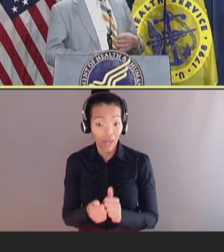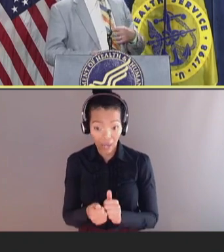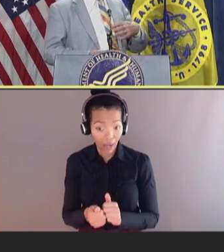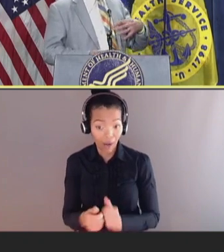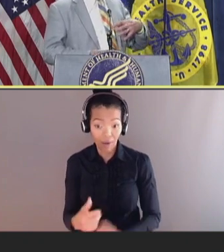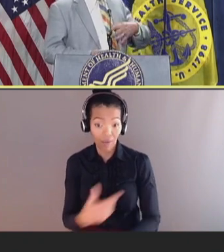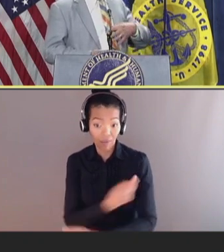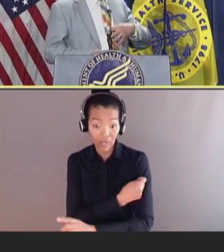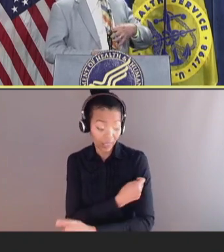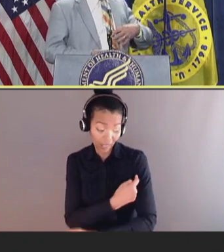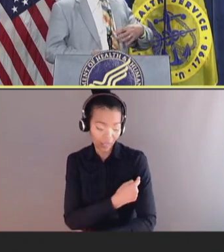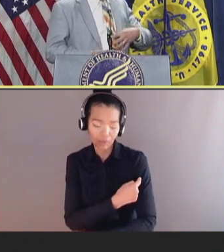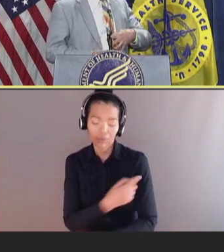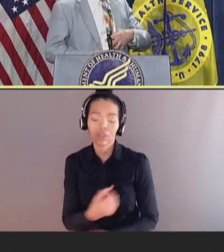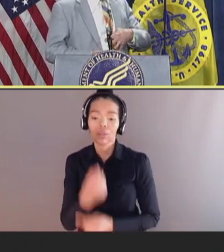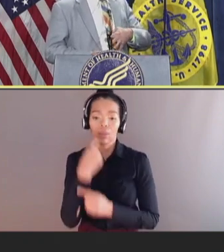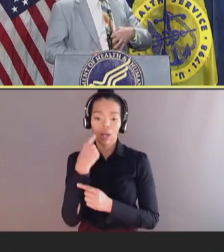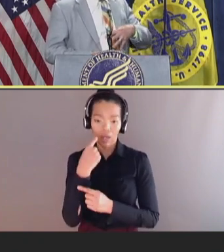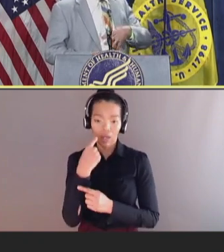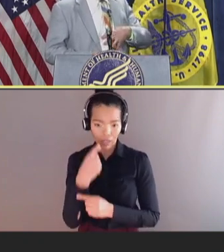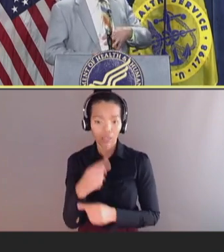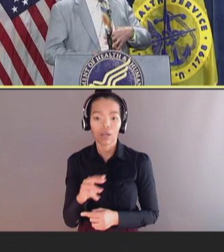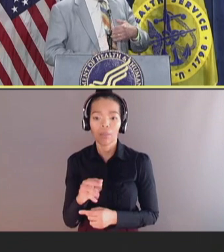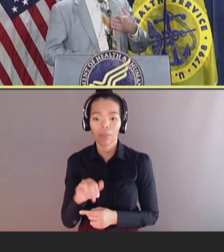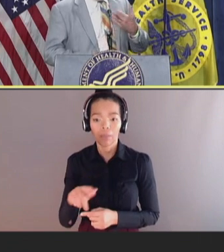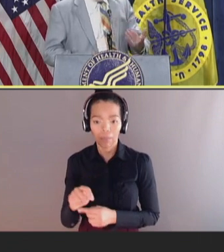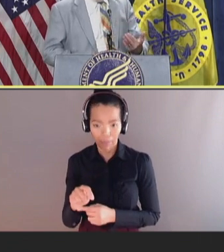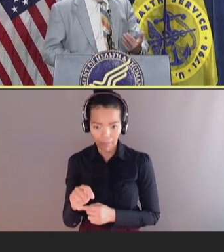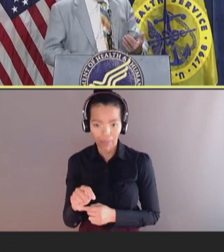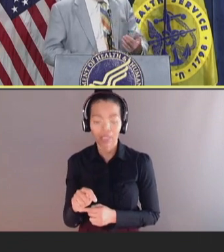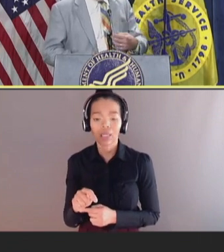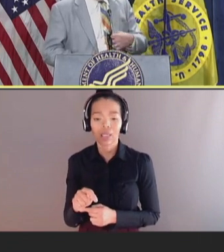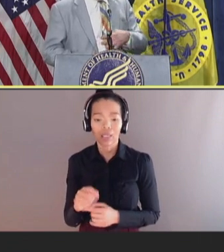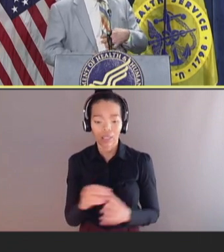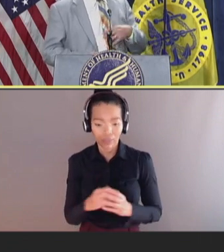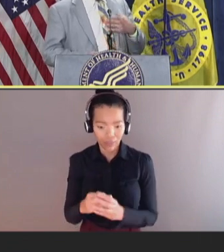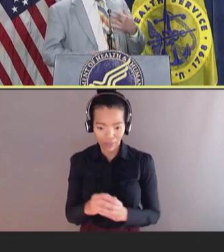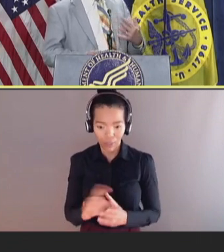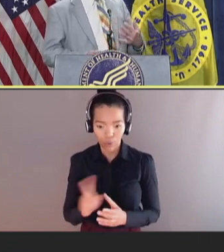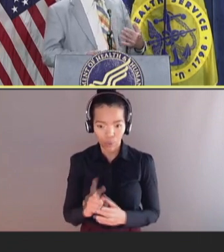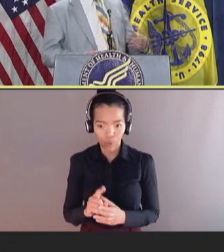There's lots of MAIT cells in the gut. They tend to accumulate there. They get activated.